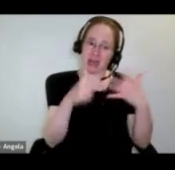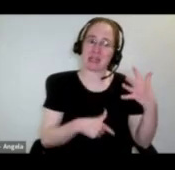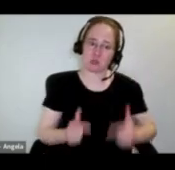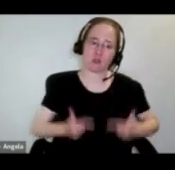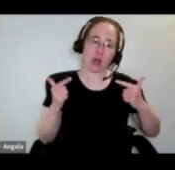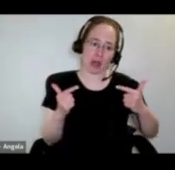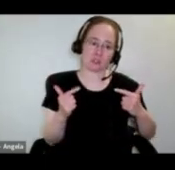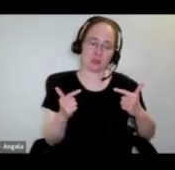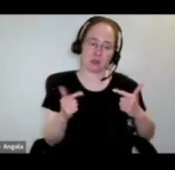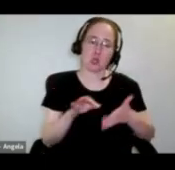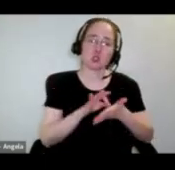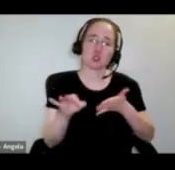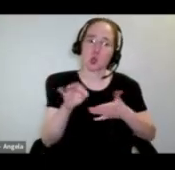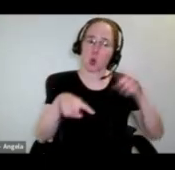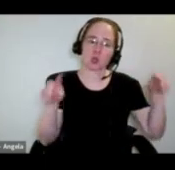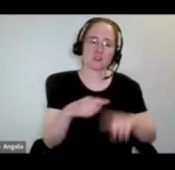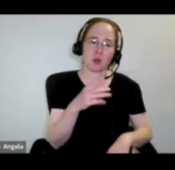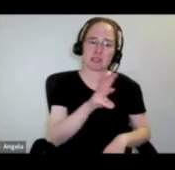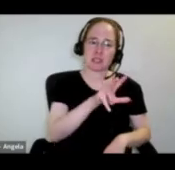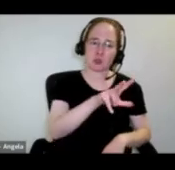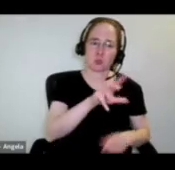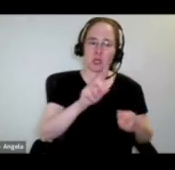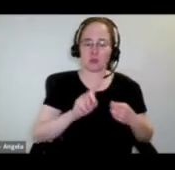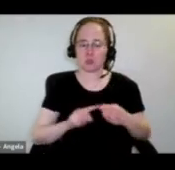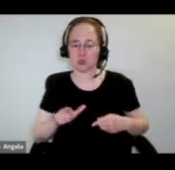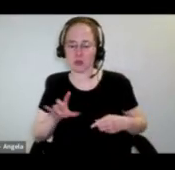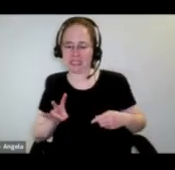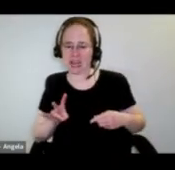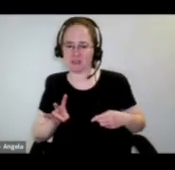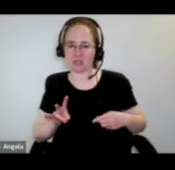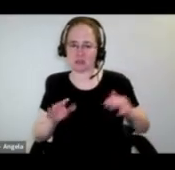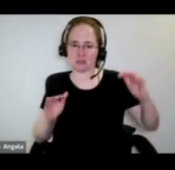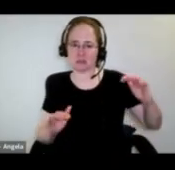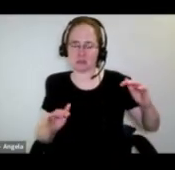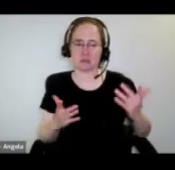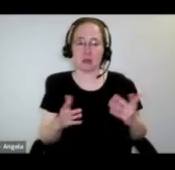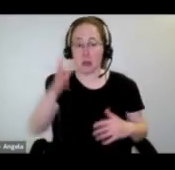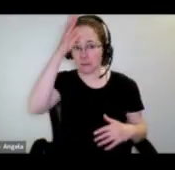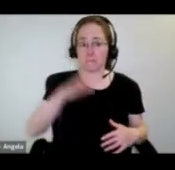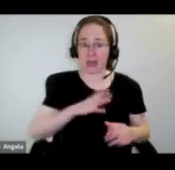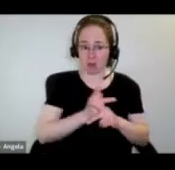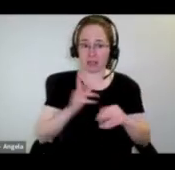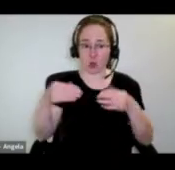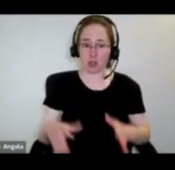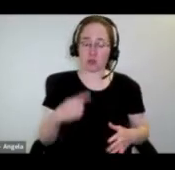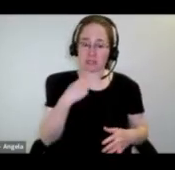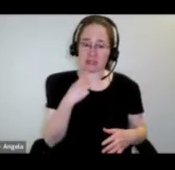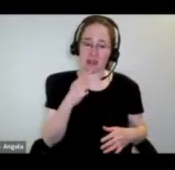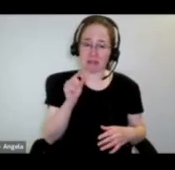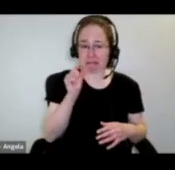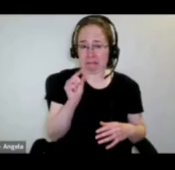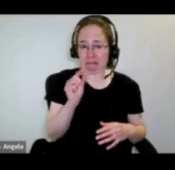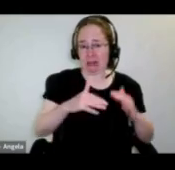David Watkins: For them has had negative impacts in many areas of their lives, scores ranging from 63 down to 27.